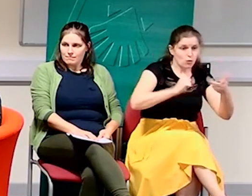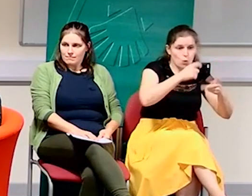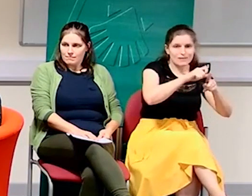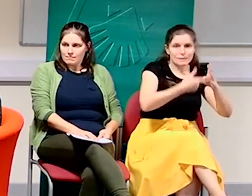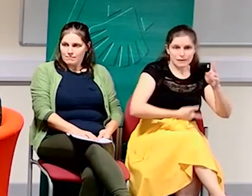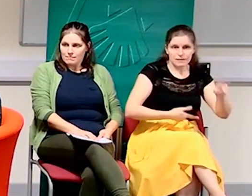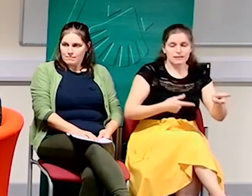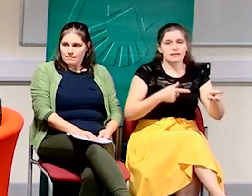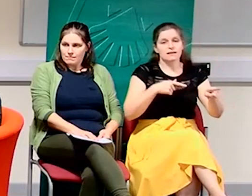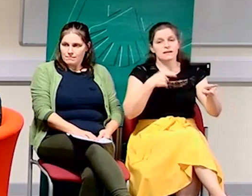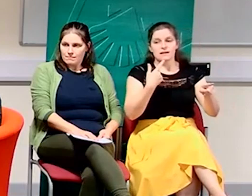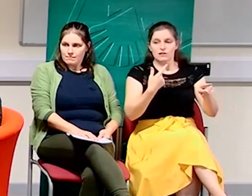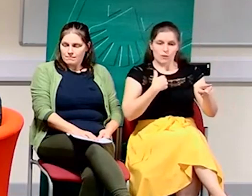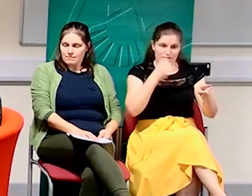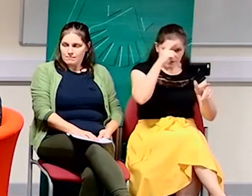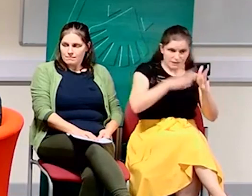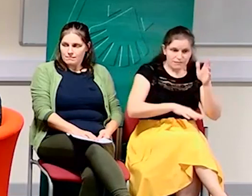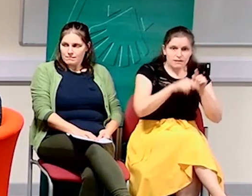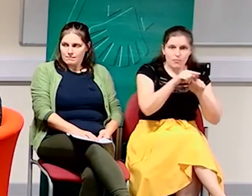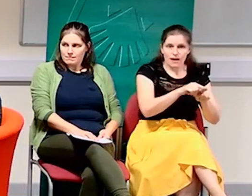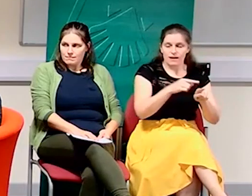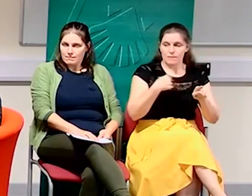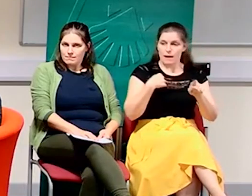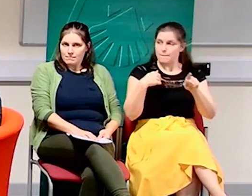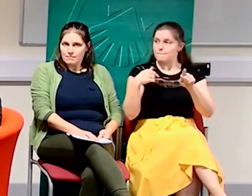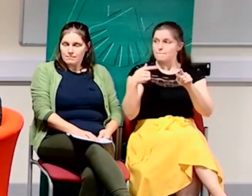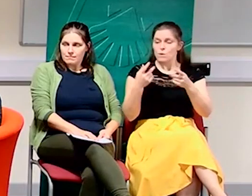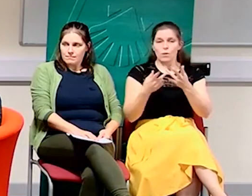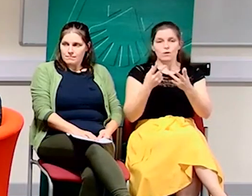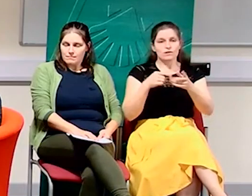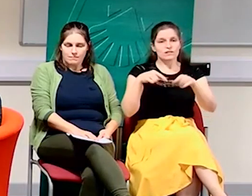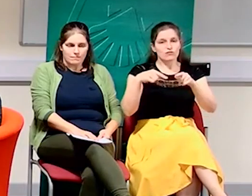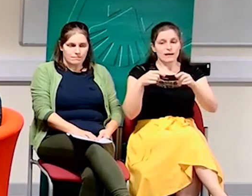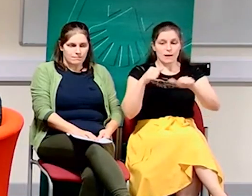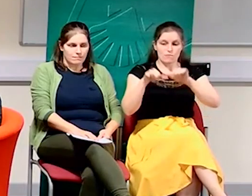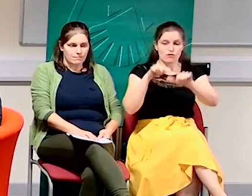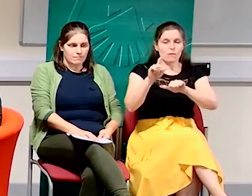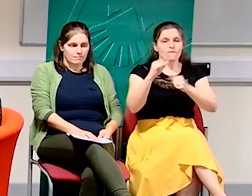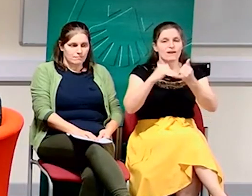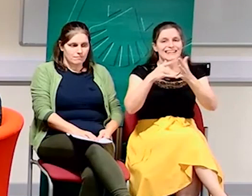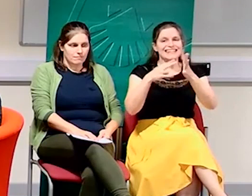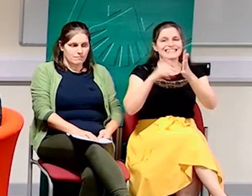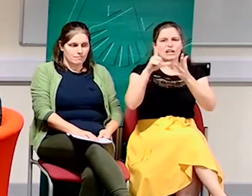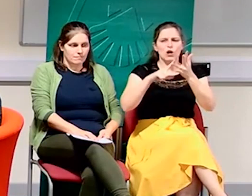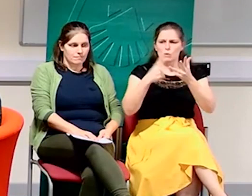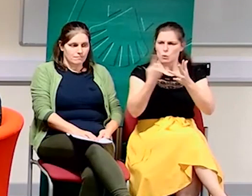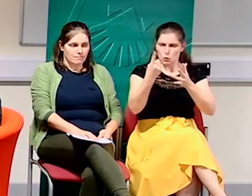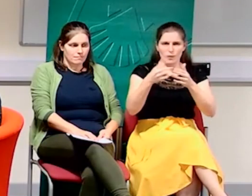and at Institute of Education as a director of the program for SENCos SENCos are the leaders